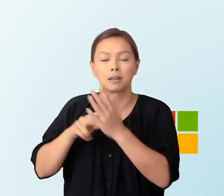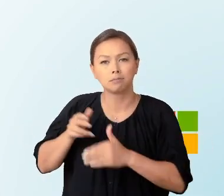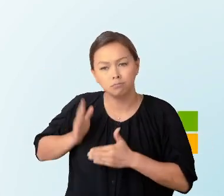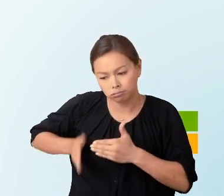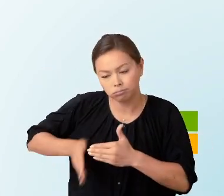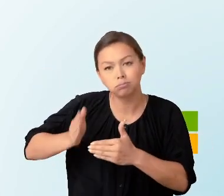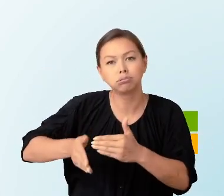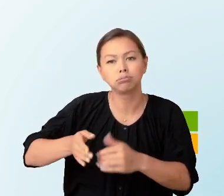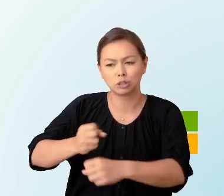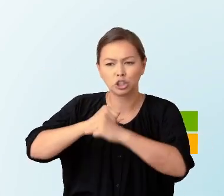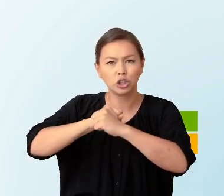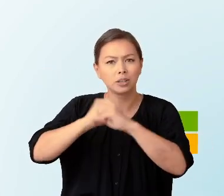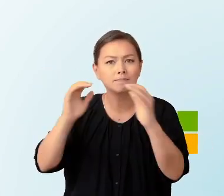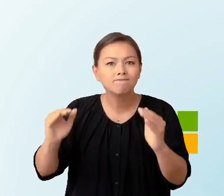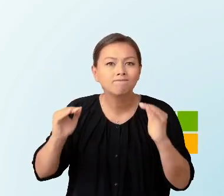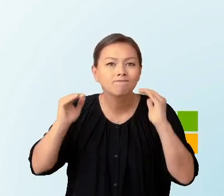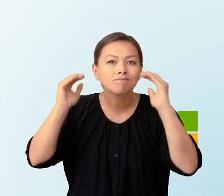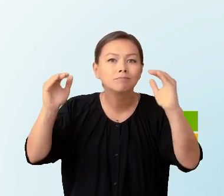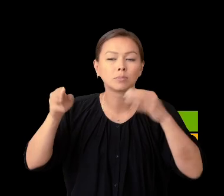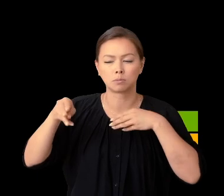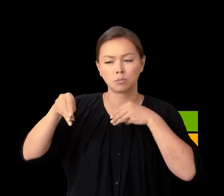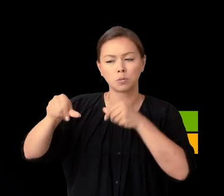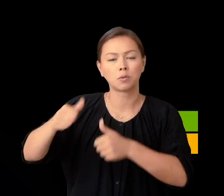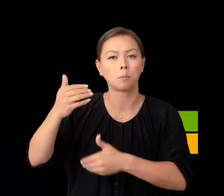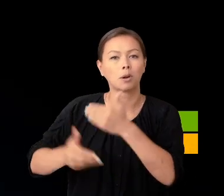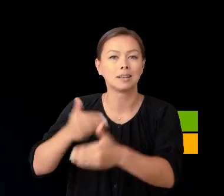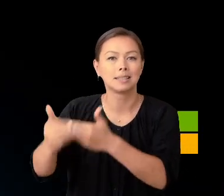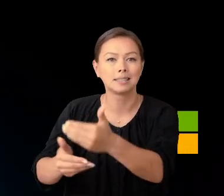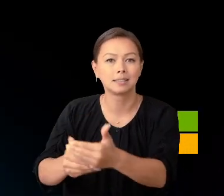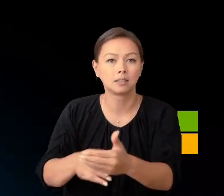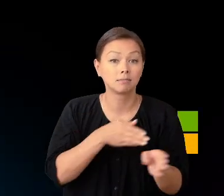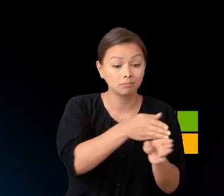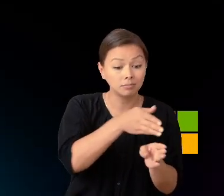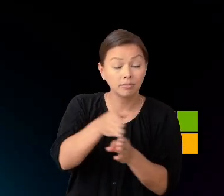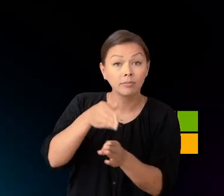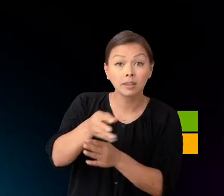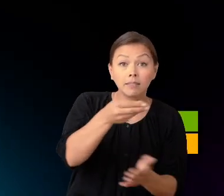and streamline processes for your business. Connect finance, sales,